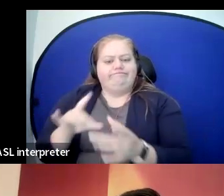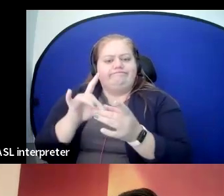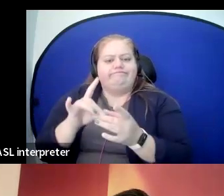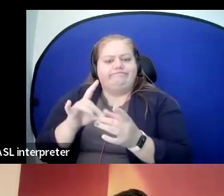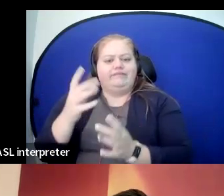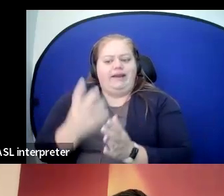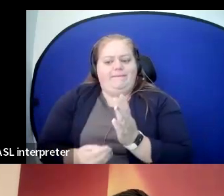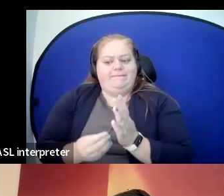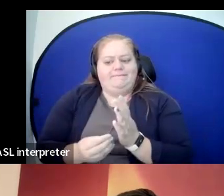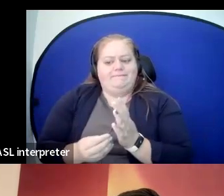through intelligent systems.